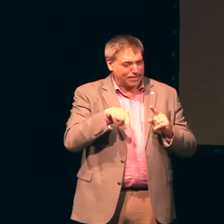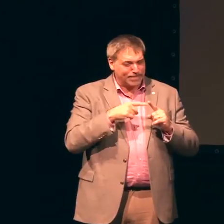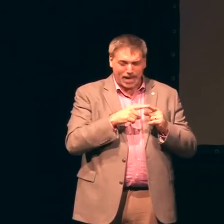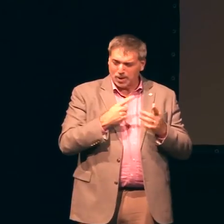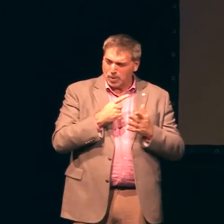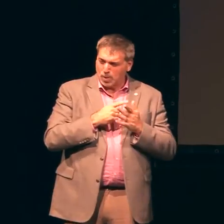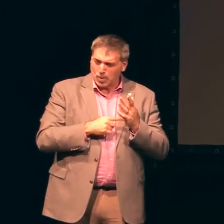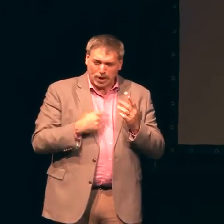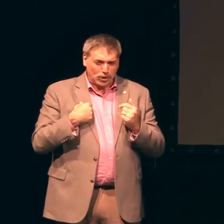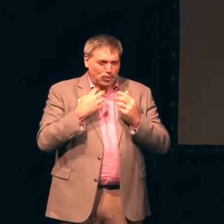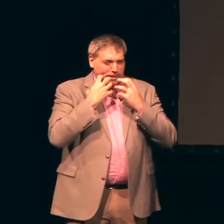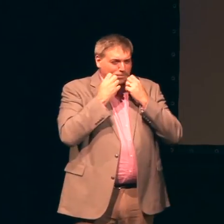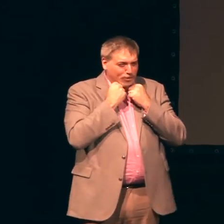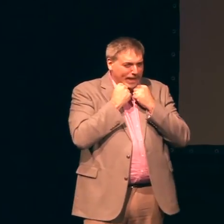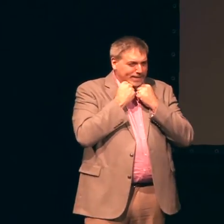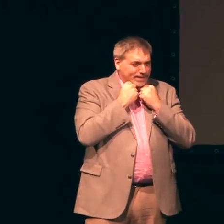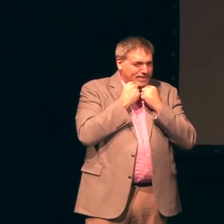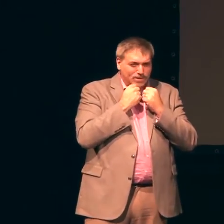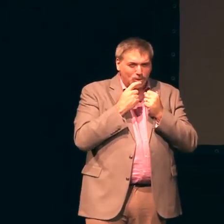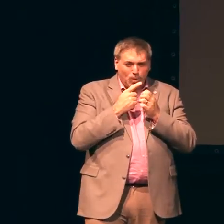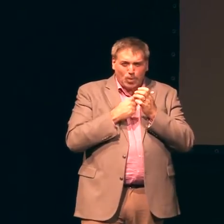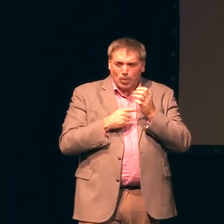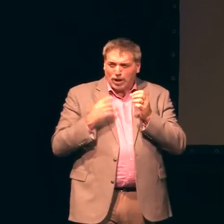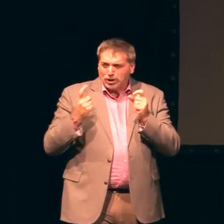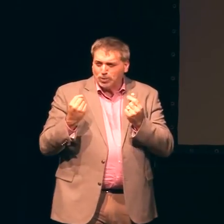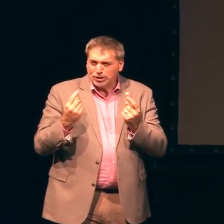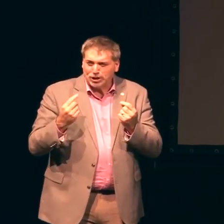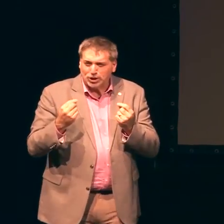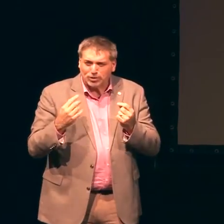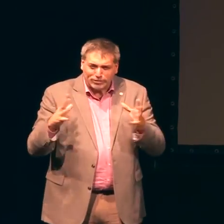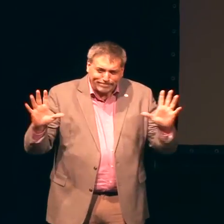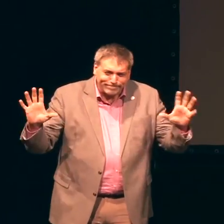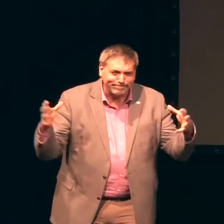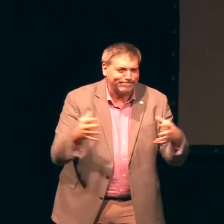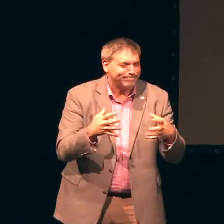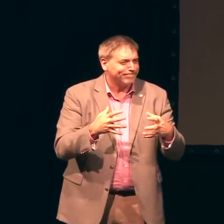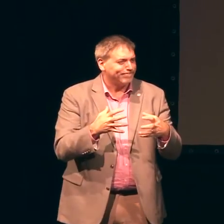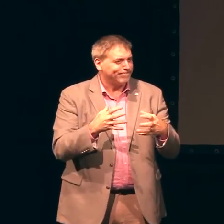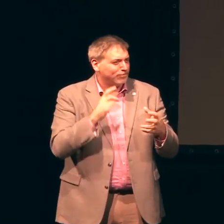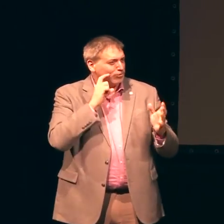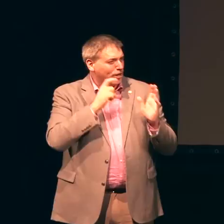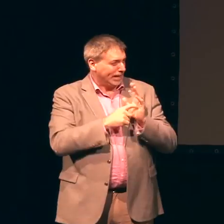for me. When you consider what you embrace,